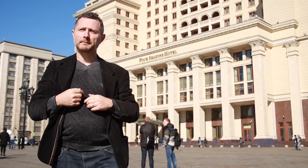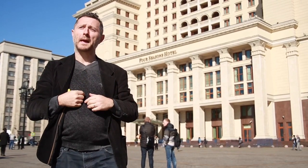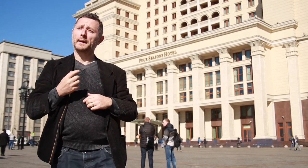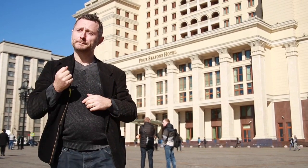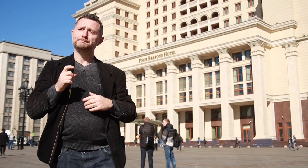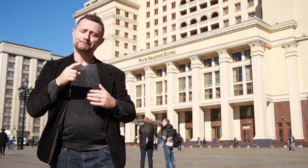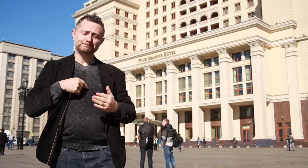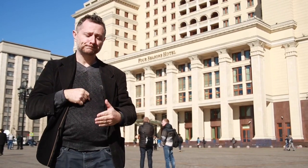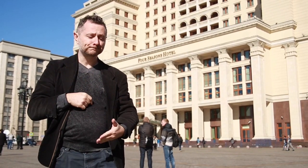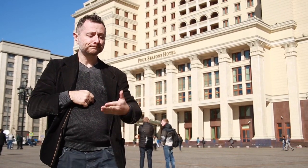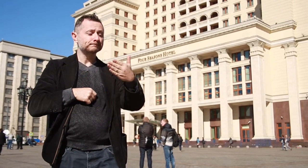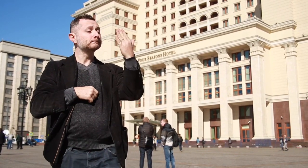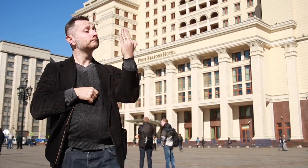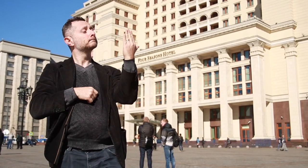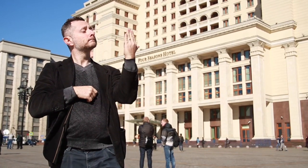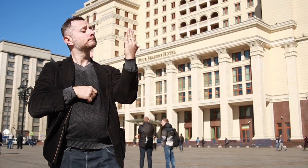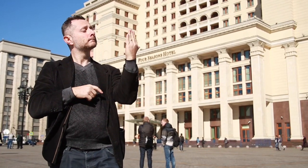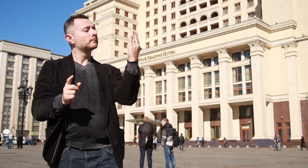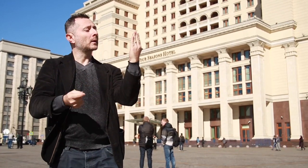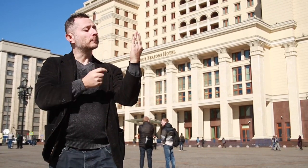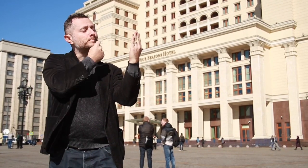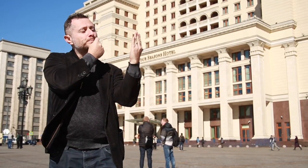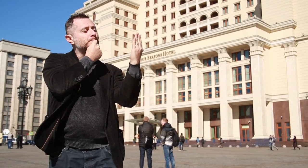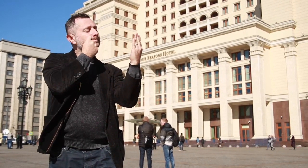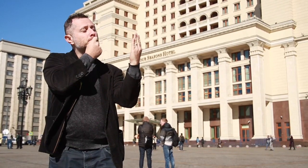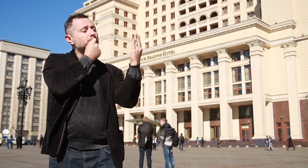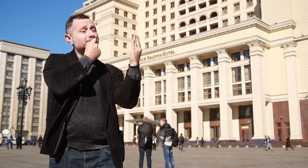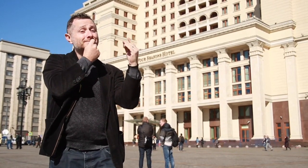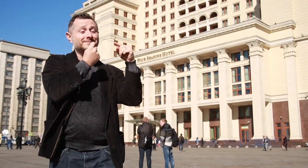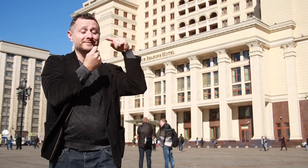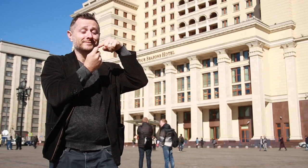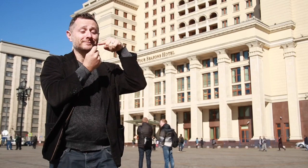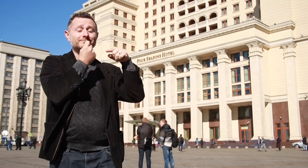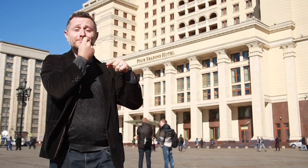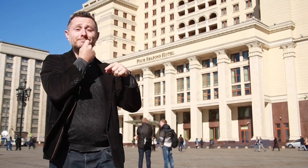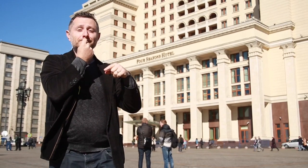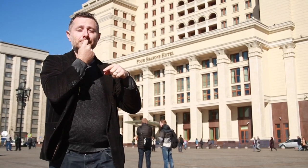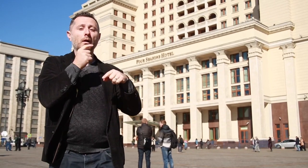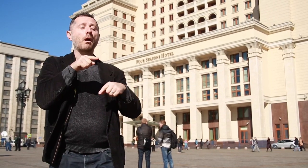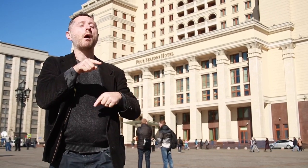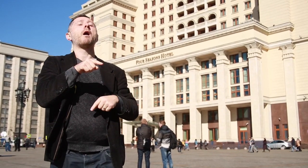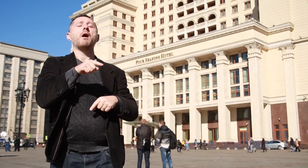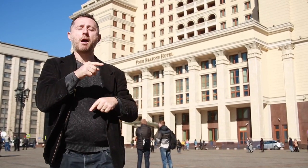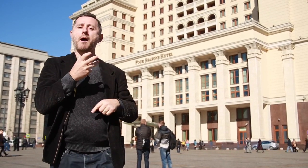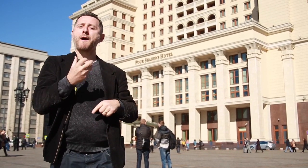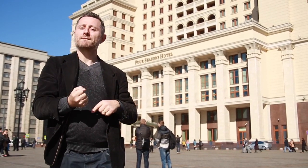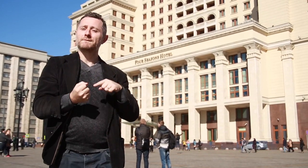price and an amount. For example, the women would reach into their purse and pull out lipstick. Buyers would recognize that signal. The buyers